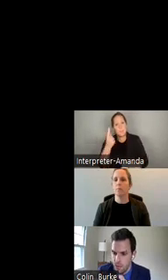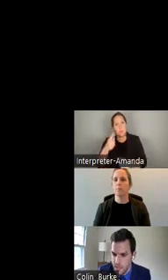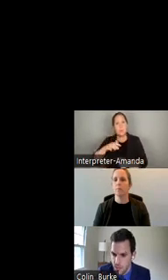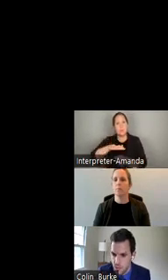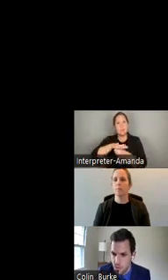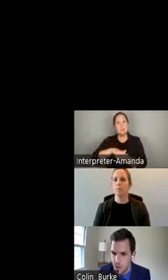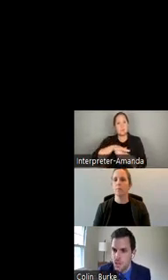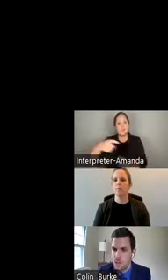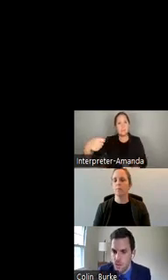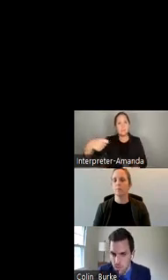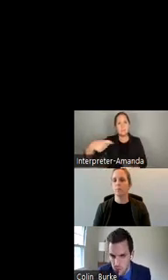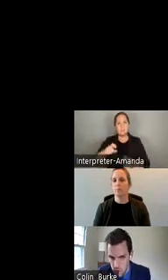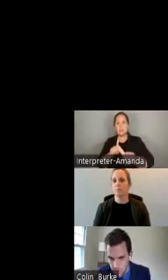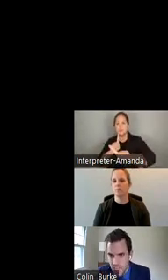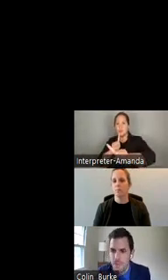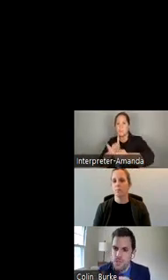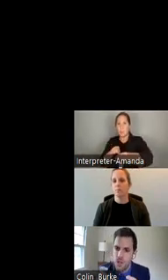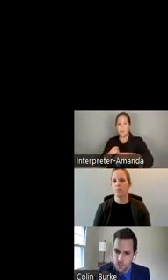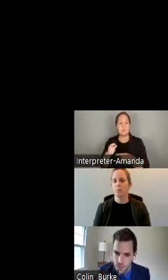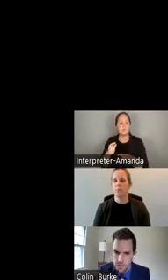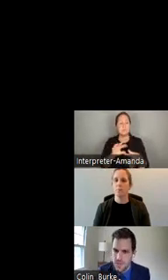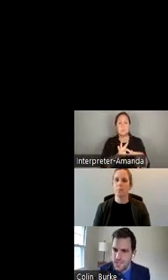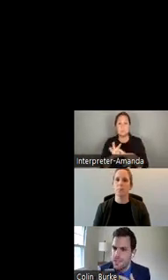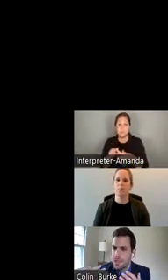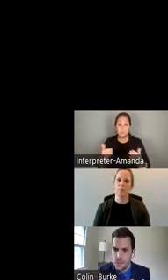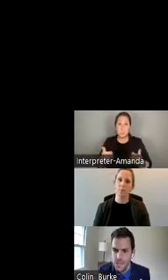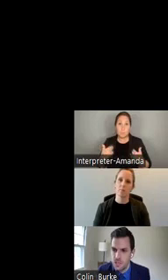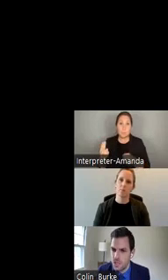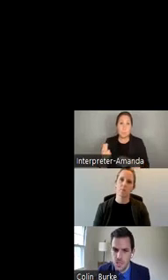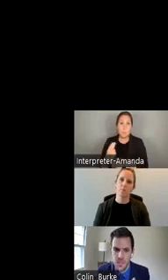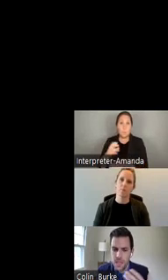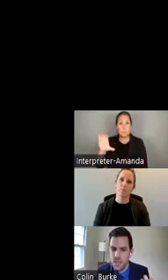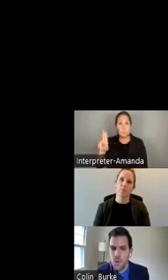that relates to youth use of cannabis or other substances other psychiatric conditions and this